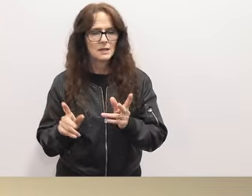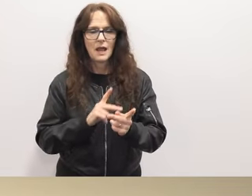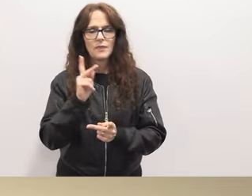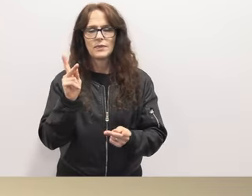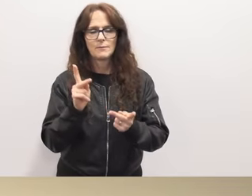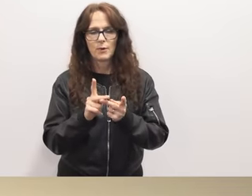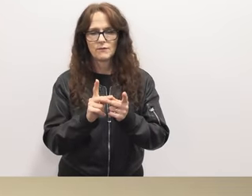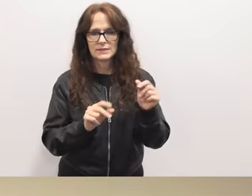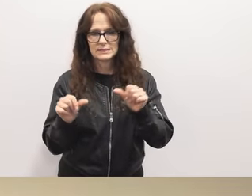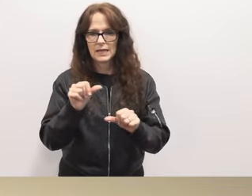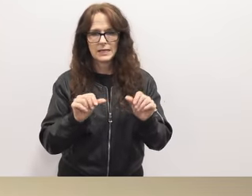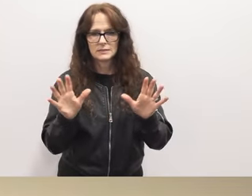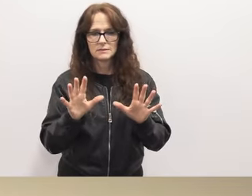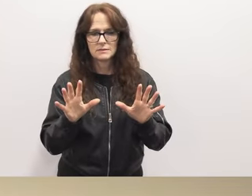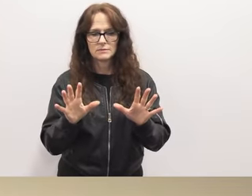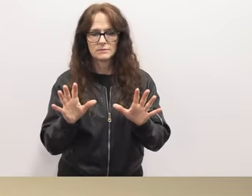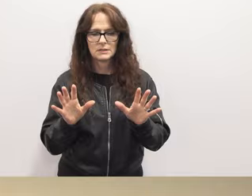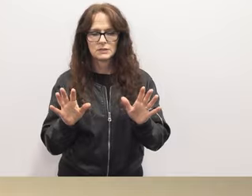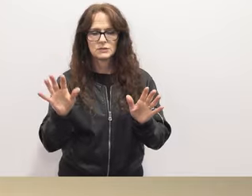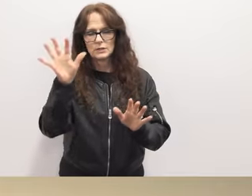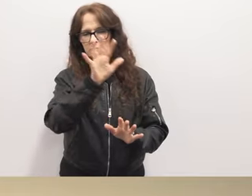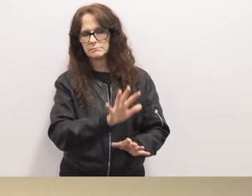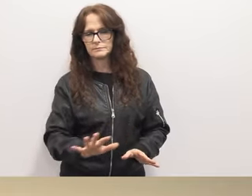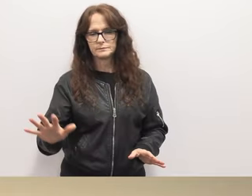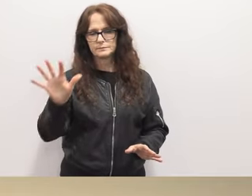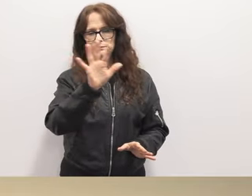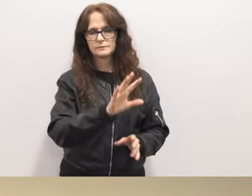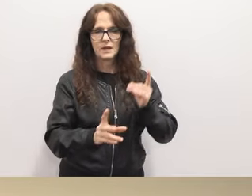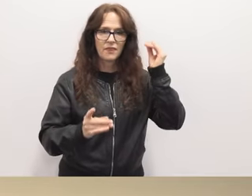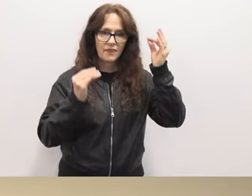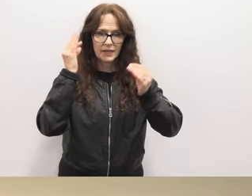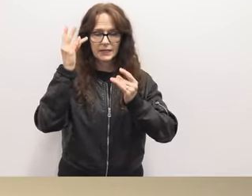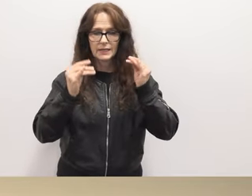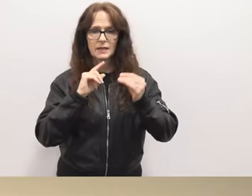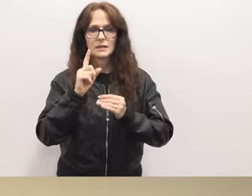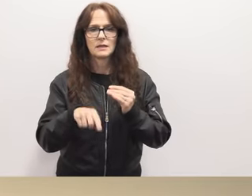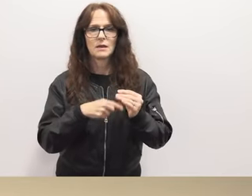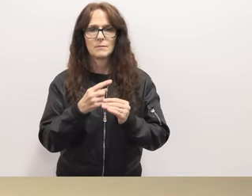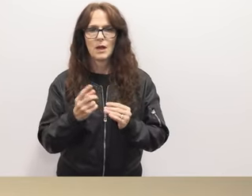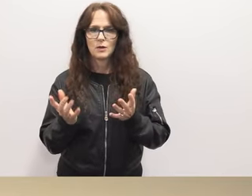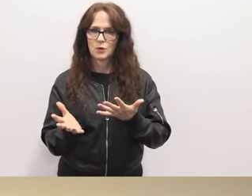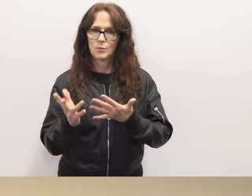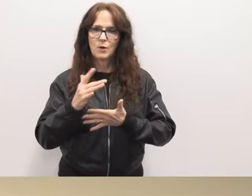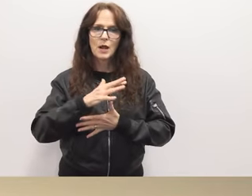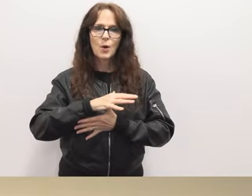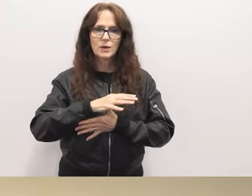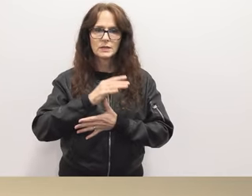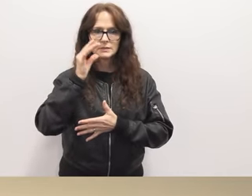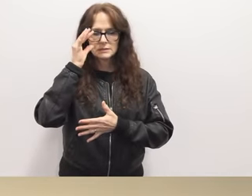This is just a heuristic free thinking about your priorities and their real world financial impacts.